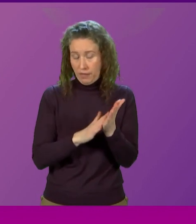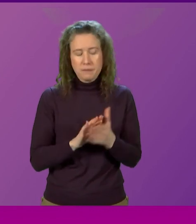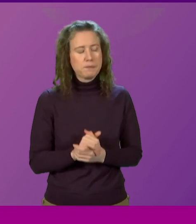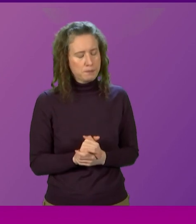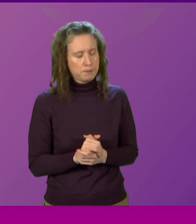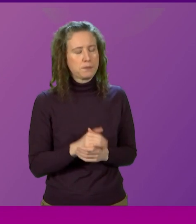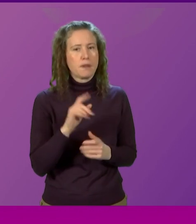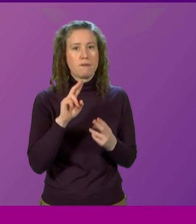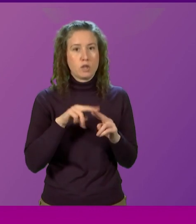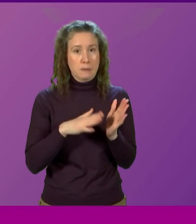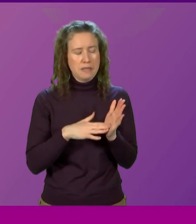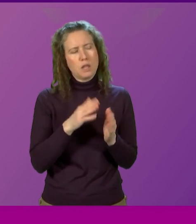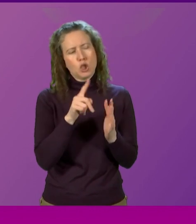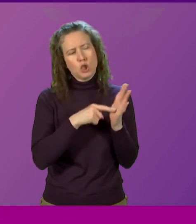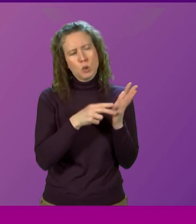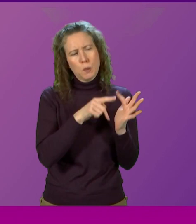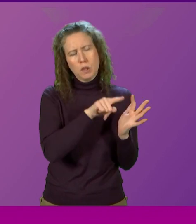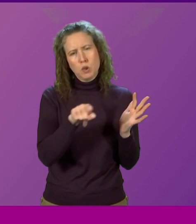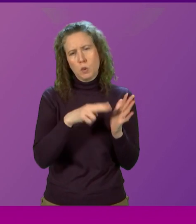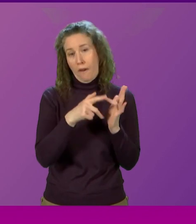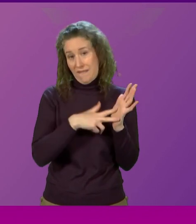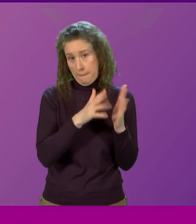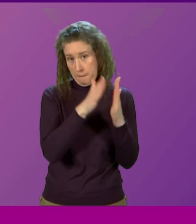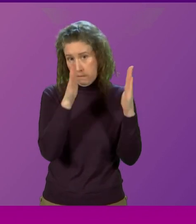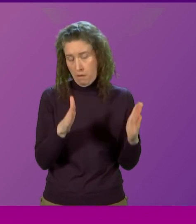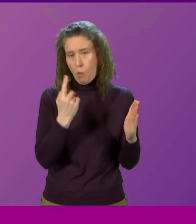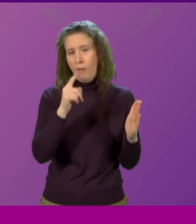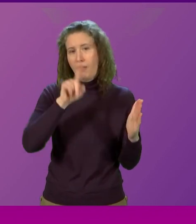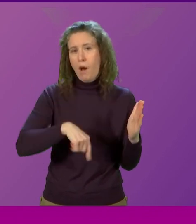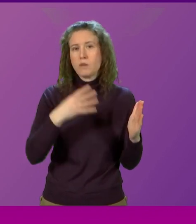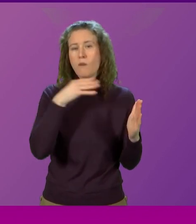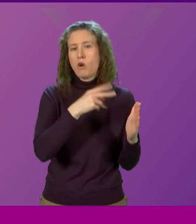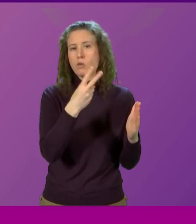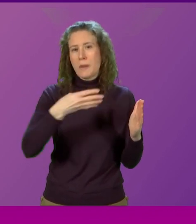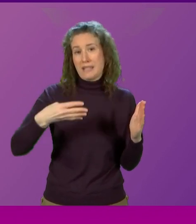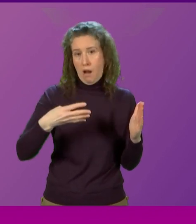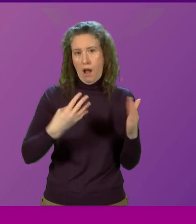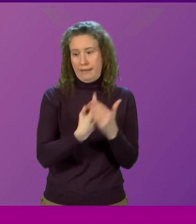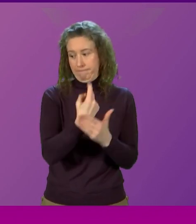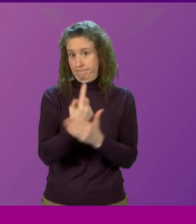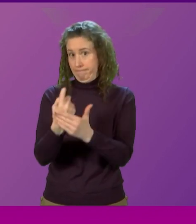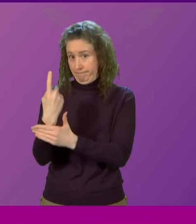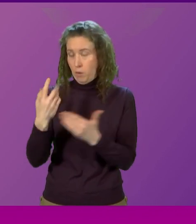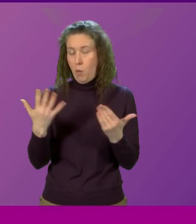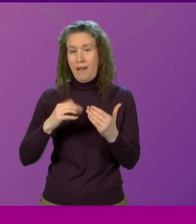Between June and November this year, there were 1,429 instances of the Scottish Ambulance